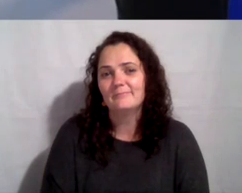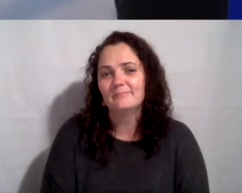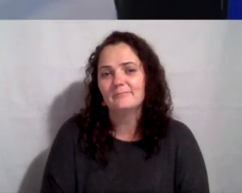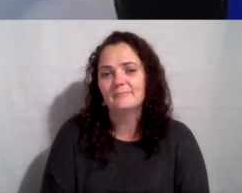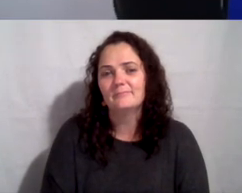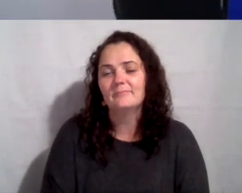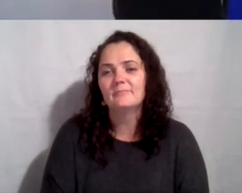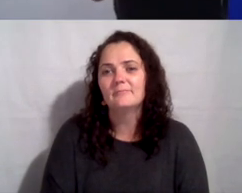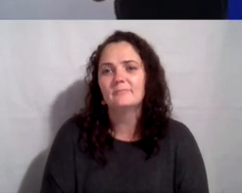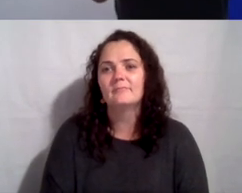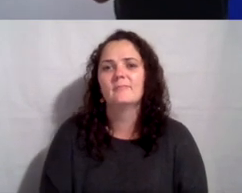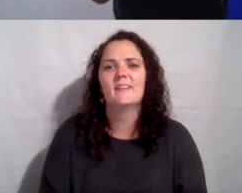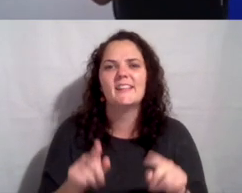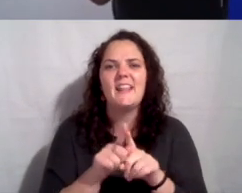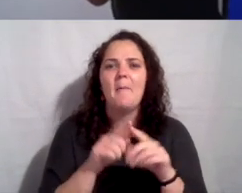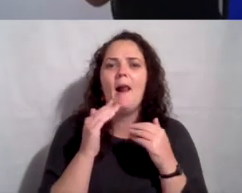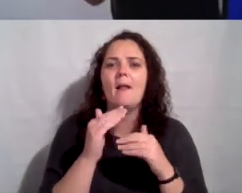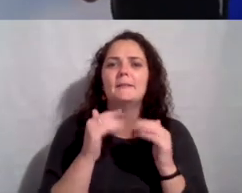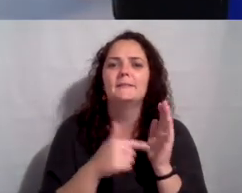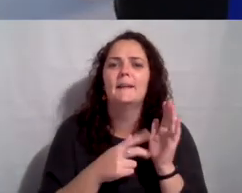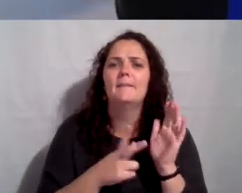length of a tv advert now to get this